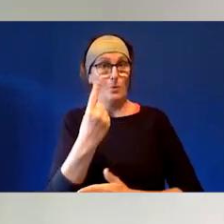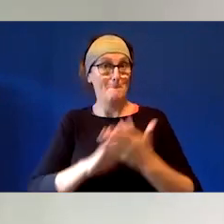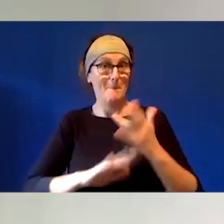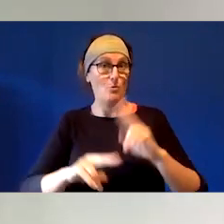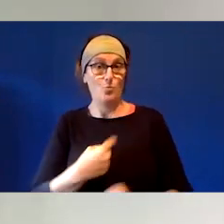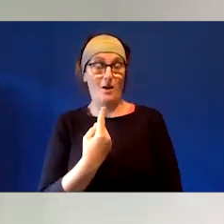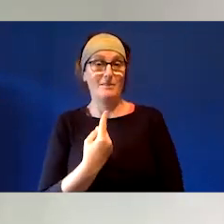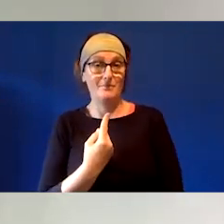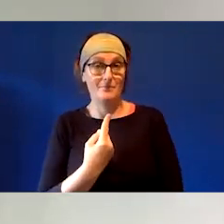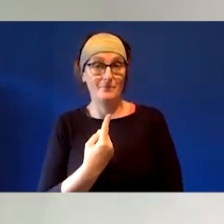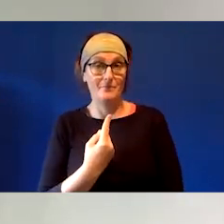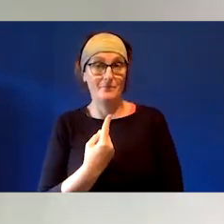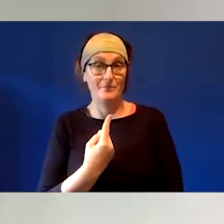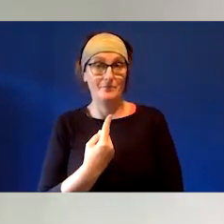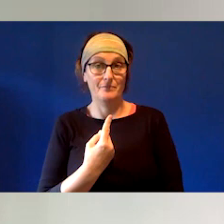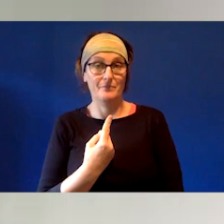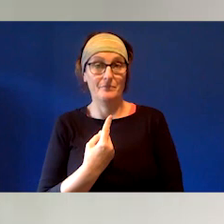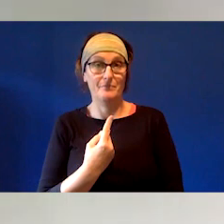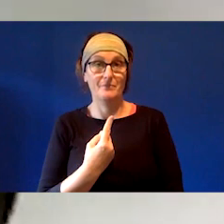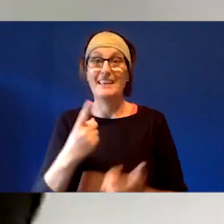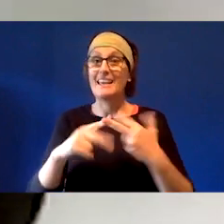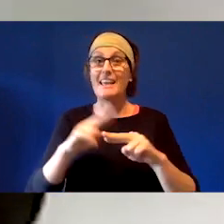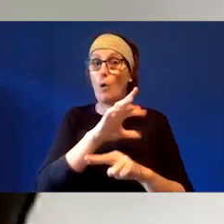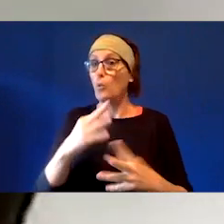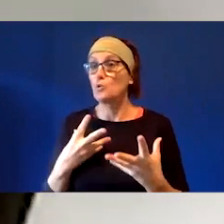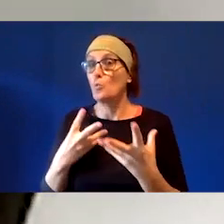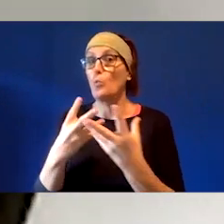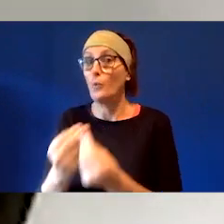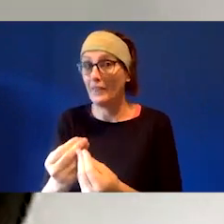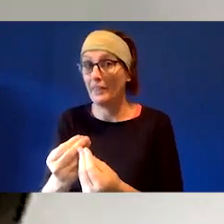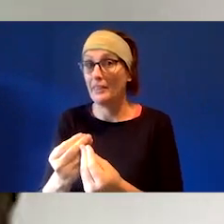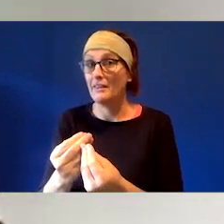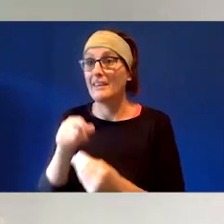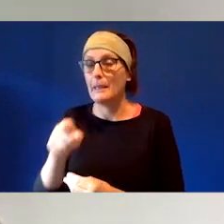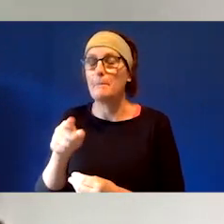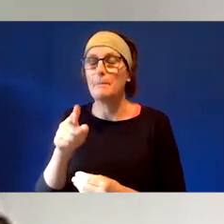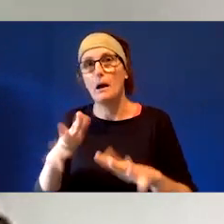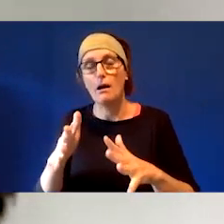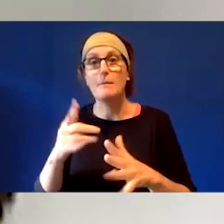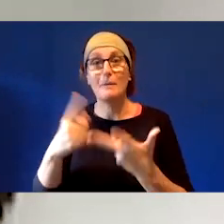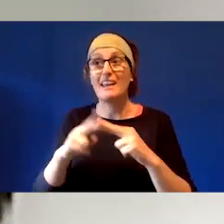I did those things with him he improved fantastically. It was a